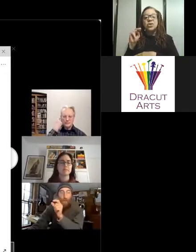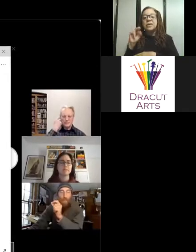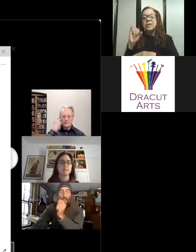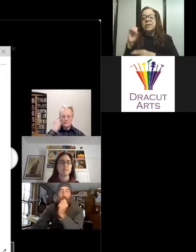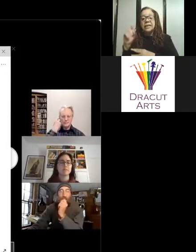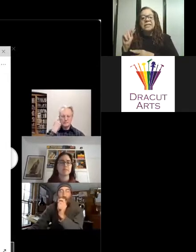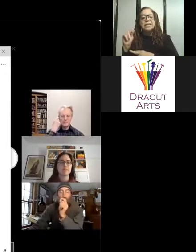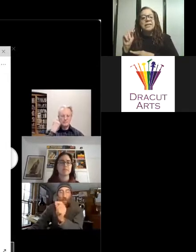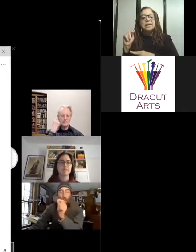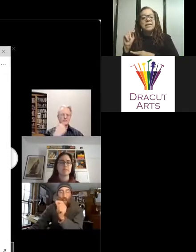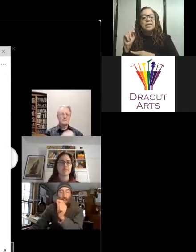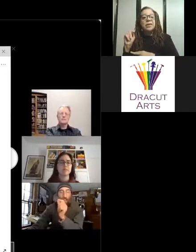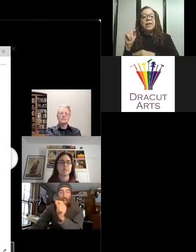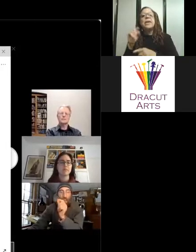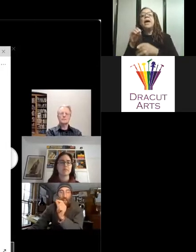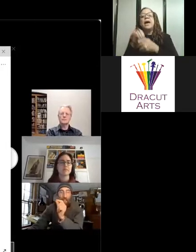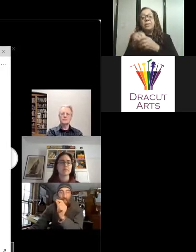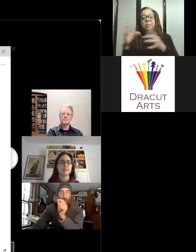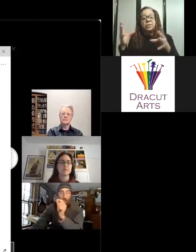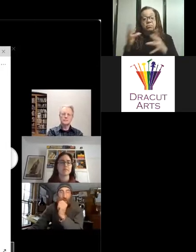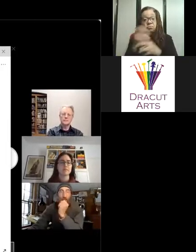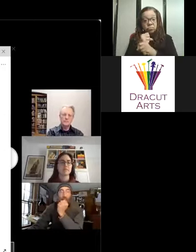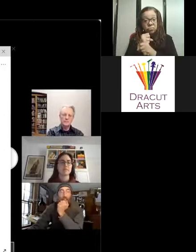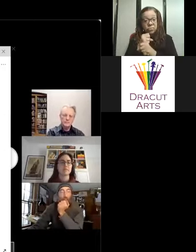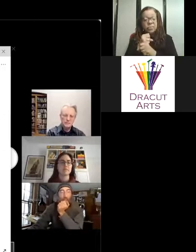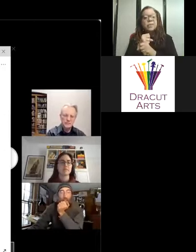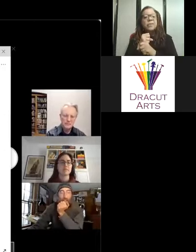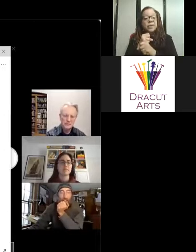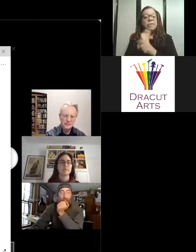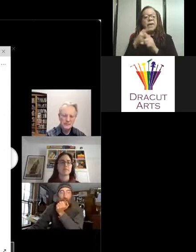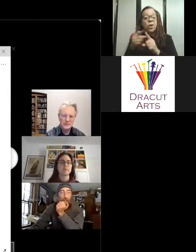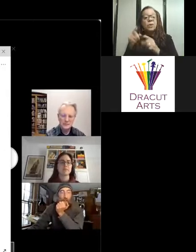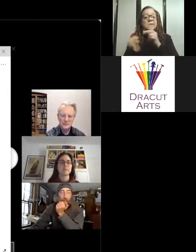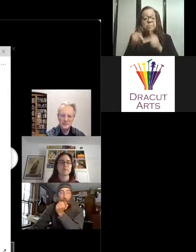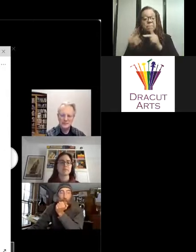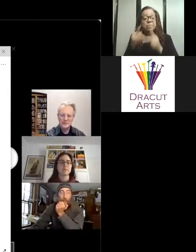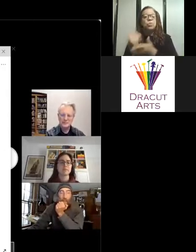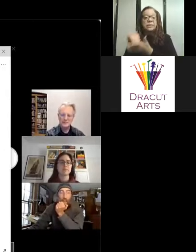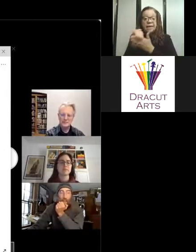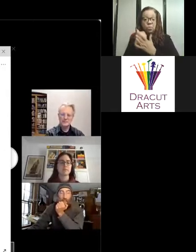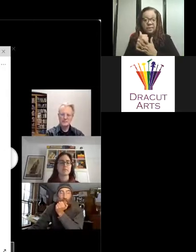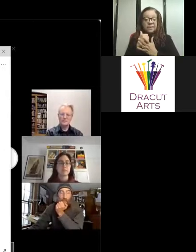words together, and realize that there are these arguments out there. "If you would keep a people enslaved,